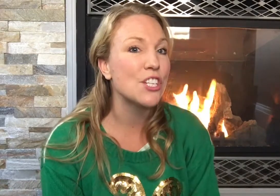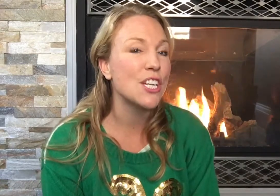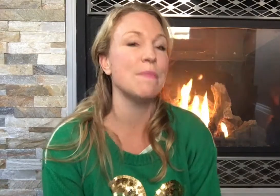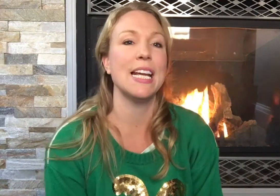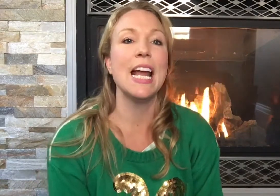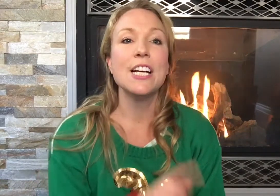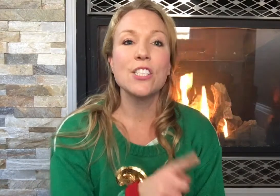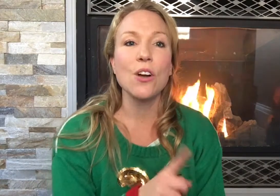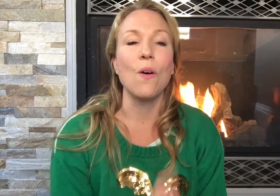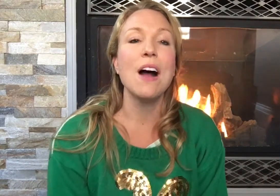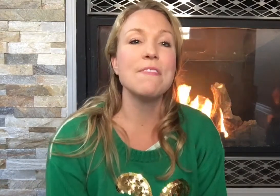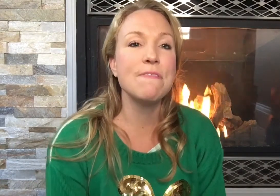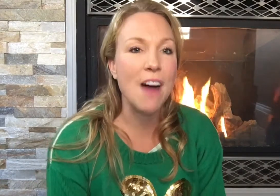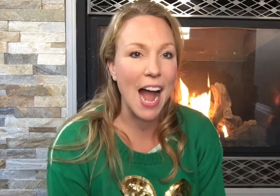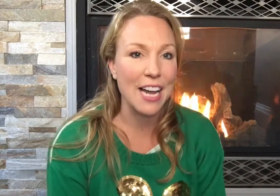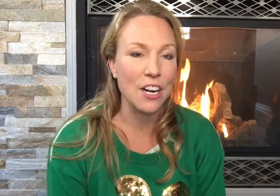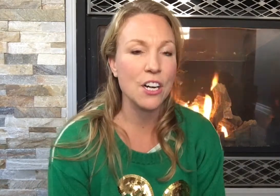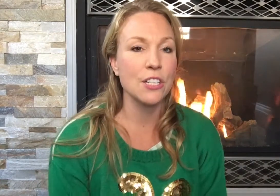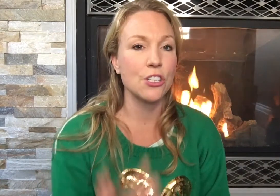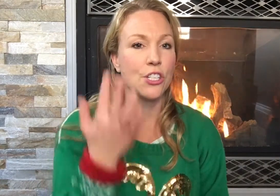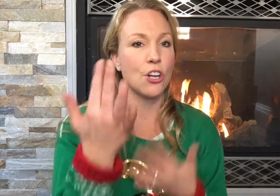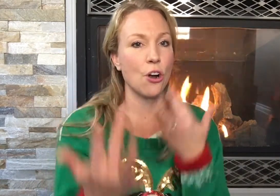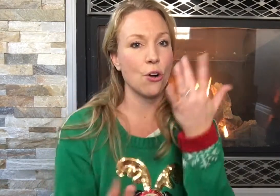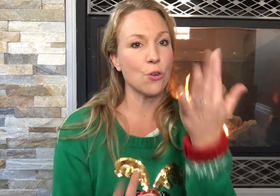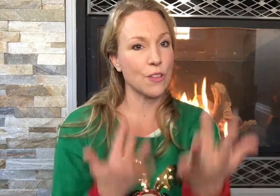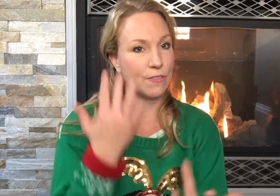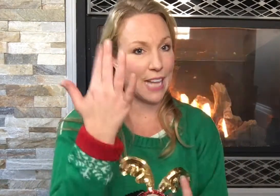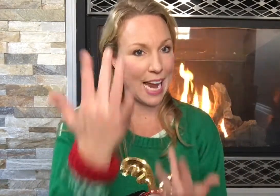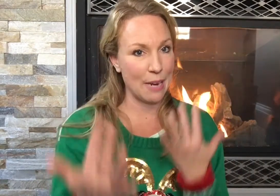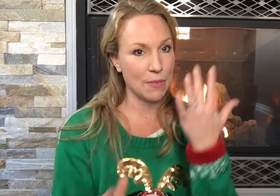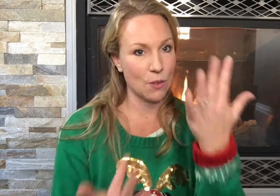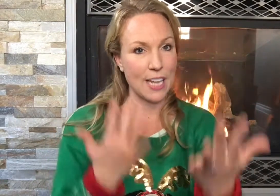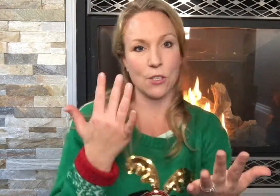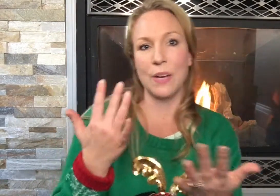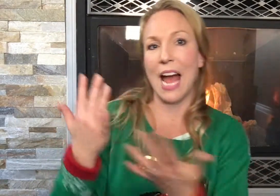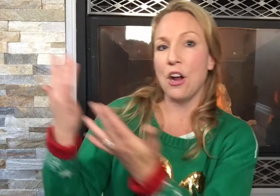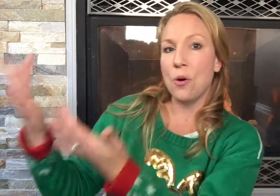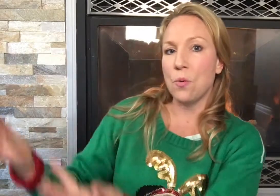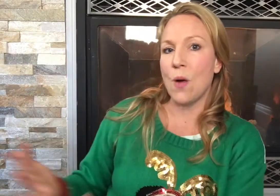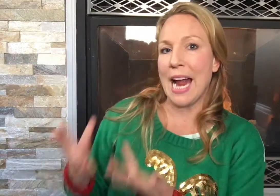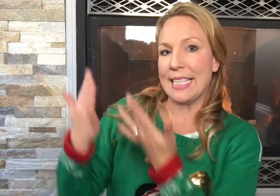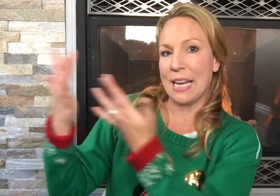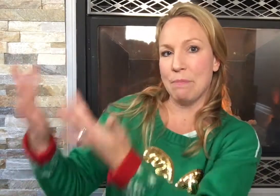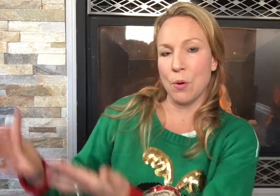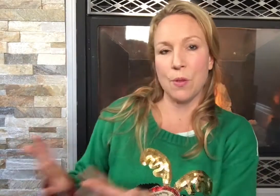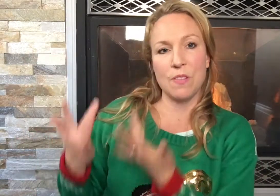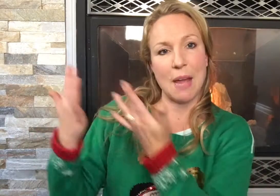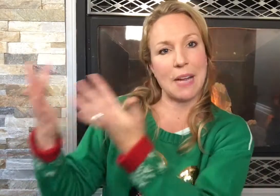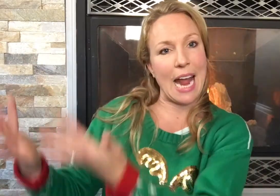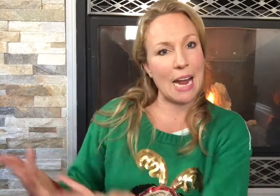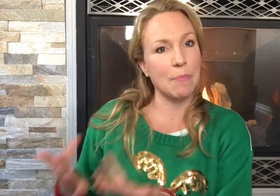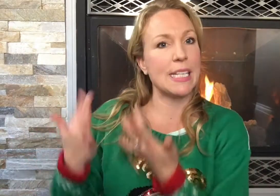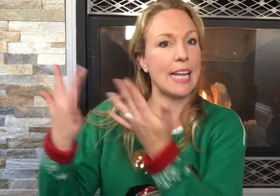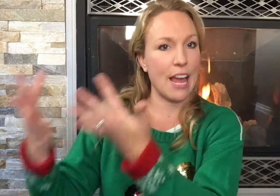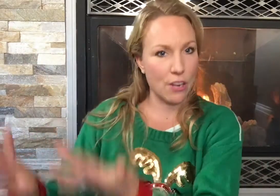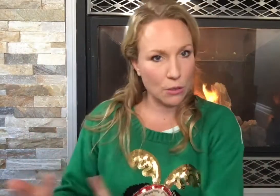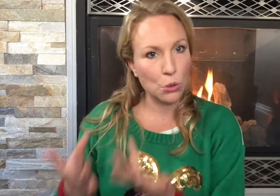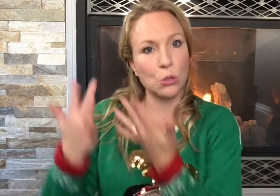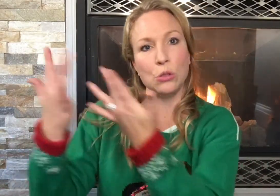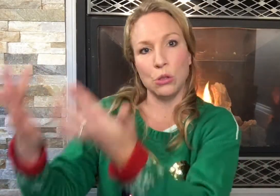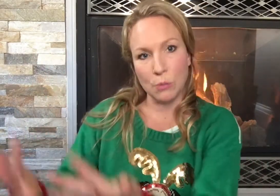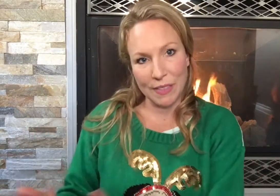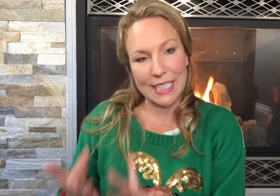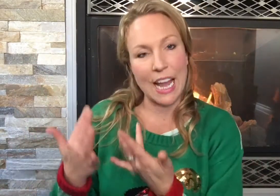so FIRE, you show the flames. Okay, so we had WAIT and both of them came together, moving together